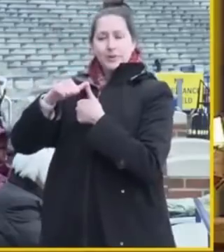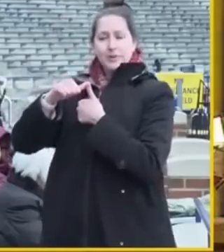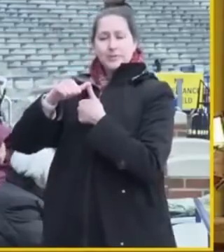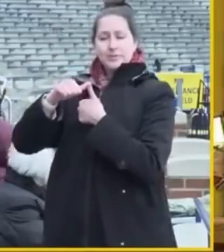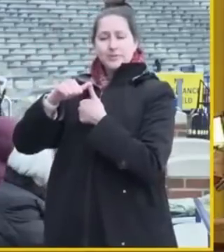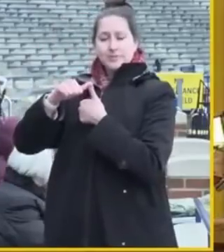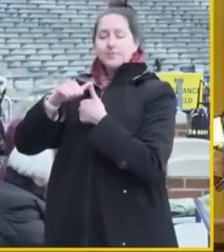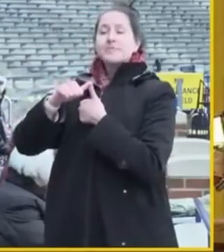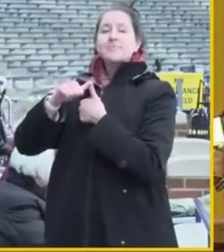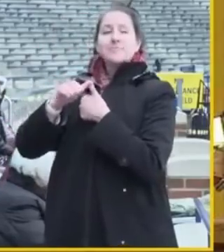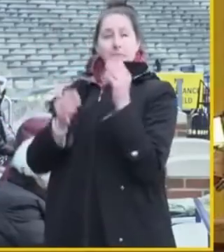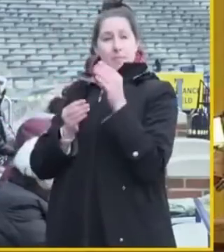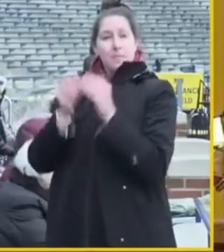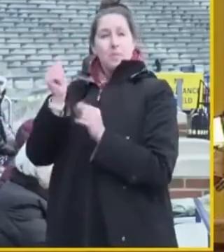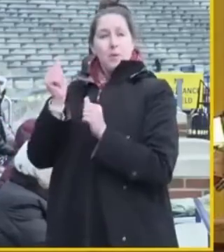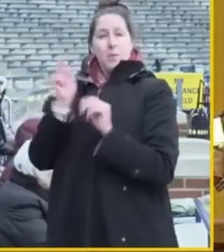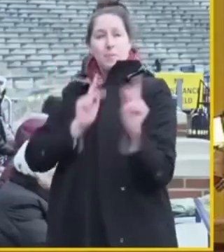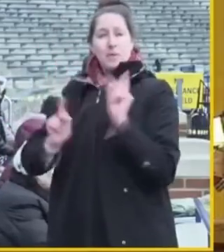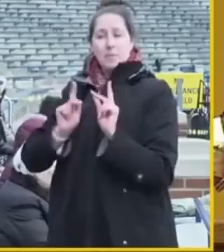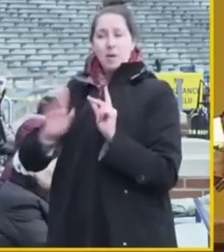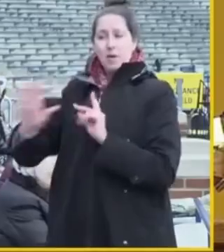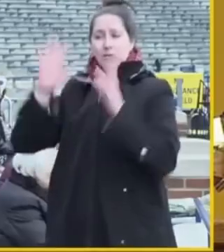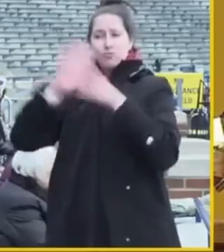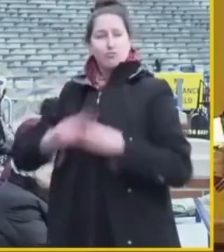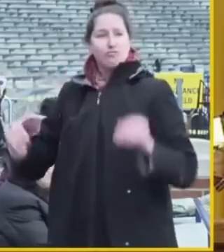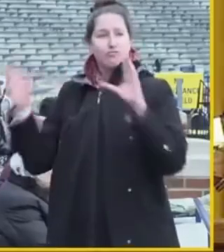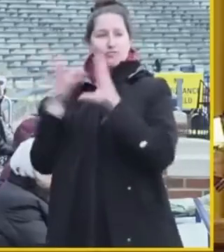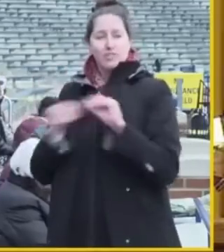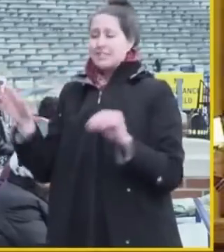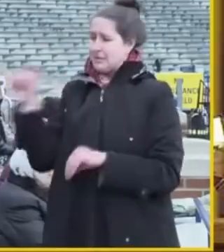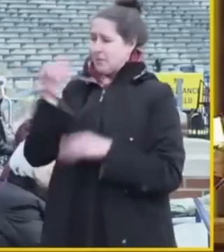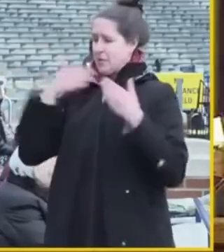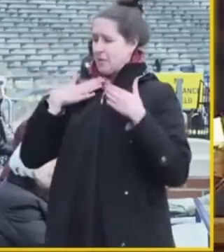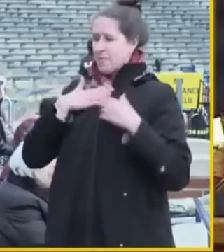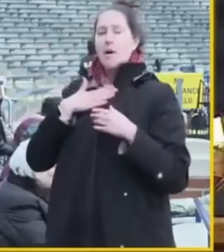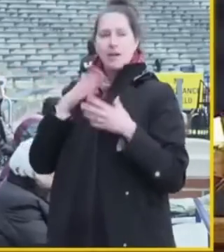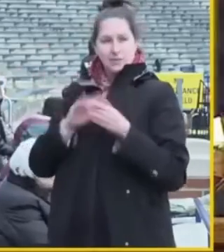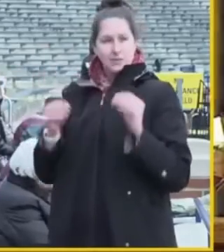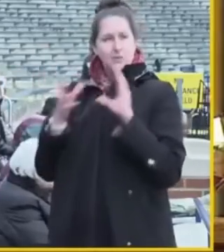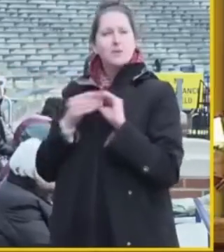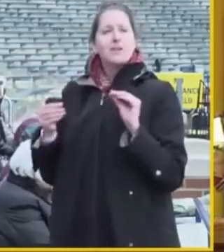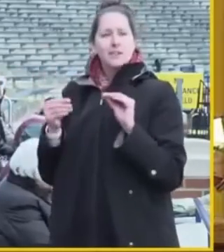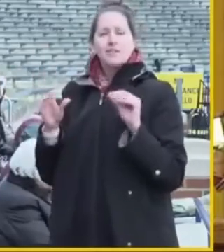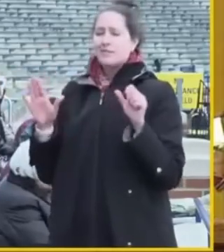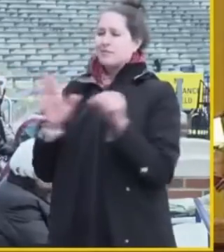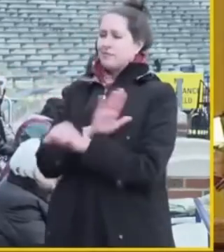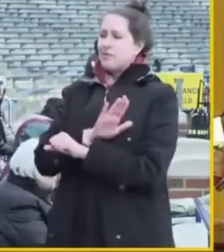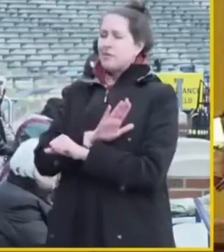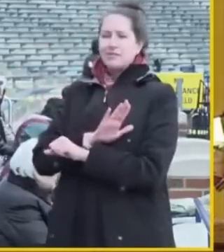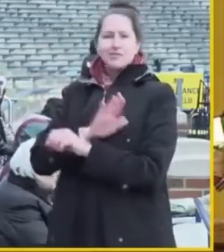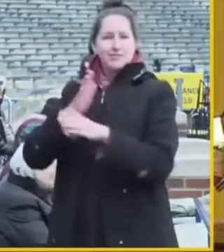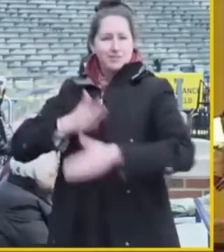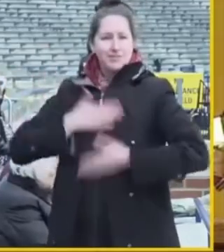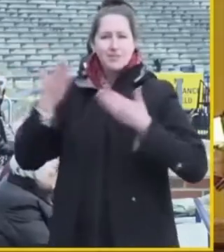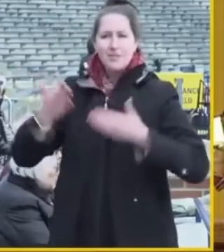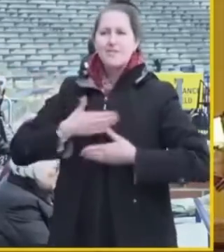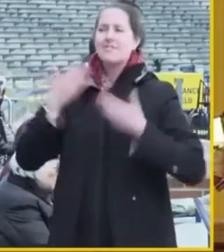That most people's stories are a lot like mine. They're filled with great joy, great accomplishments,